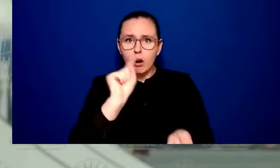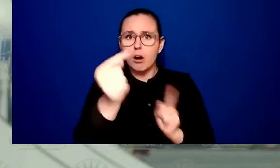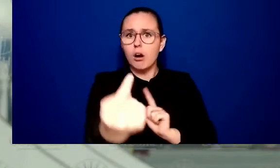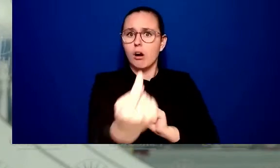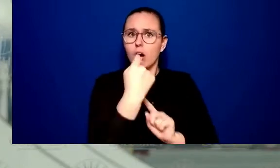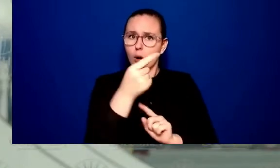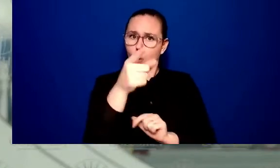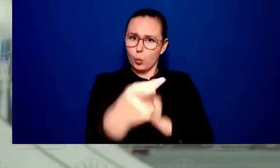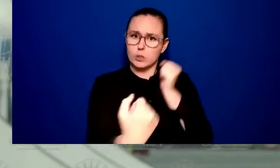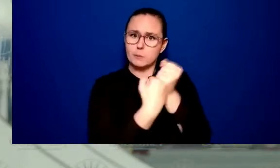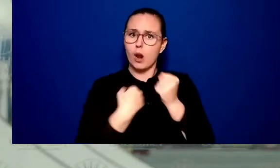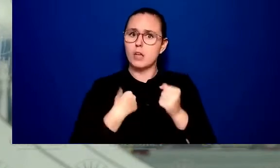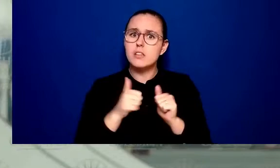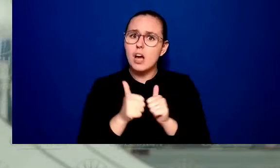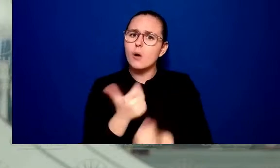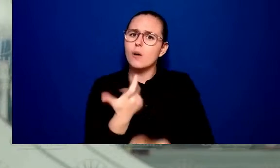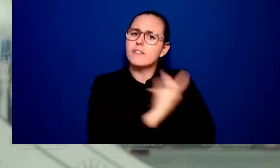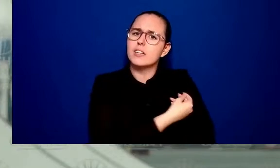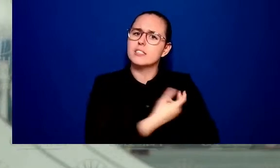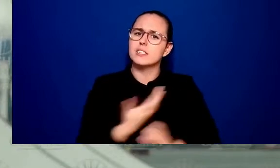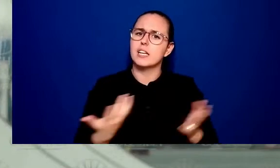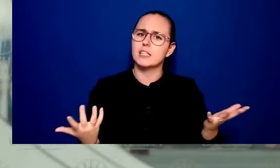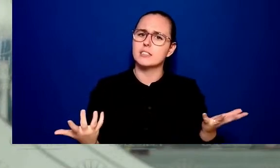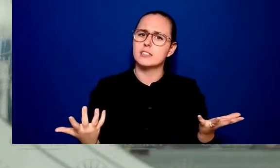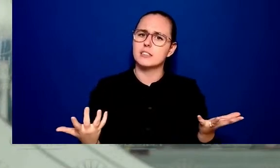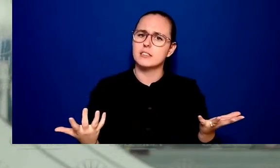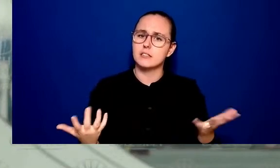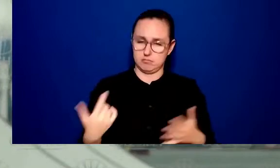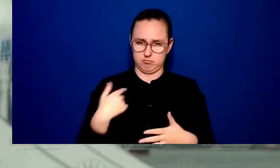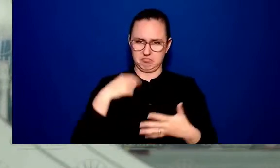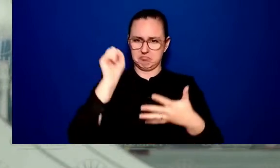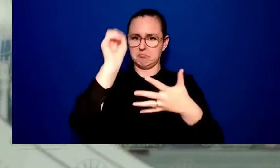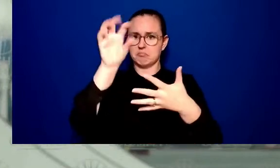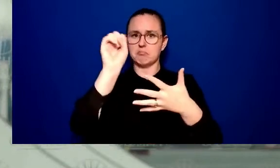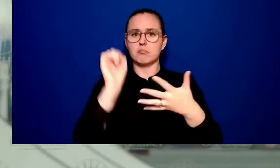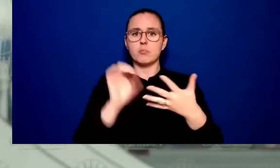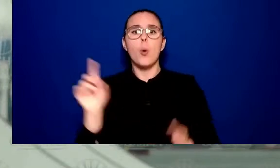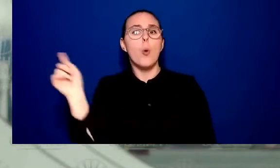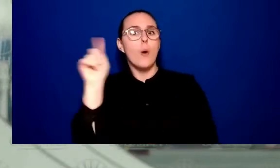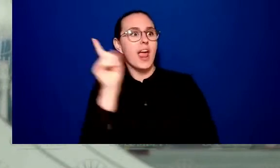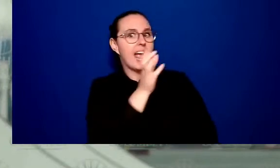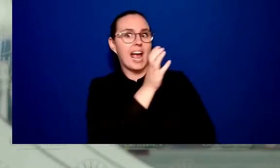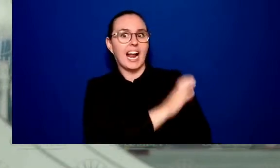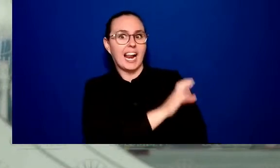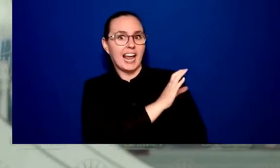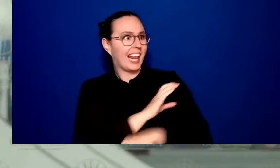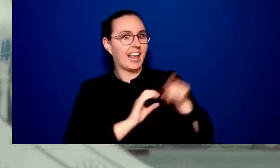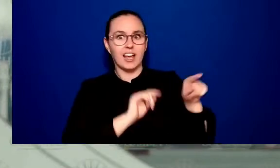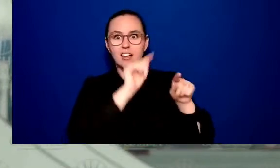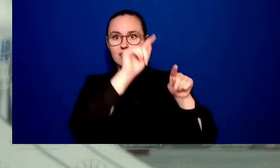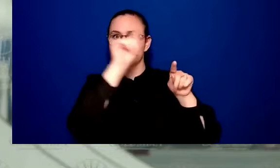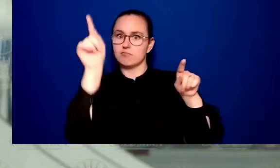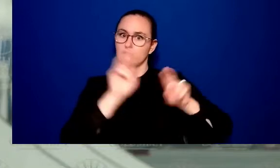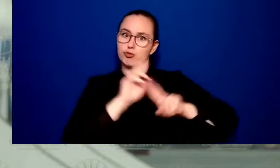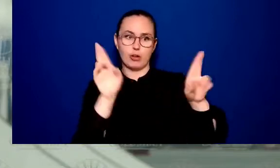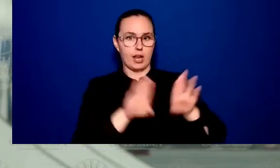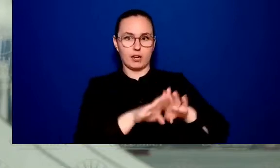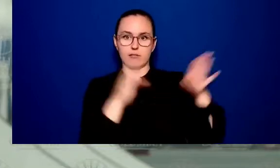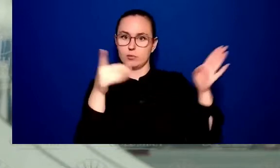some of the locations of the clinics across the North. And this is true by the way of everyone in BC, whose